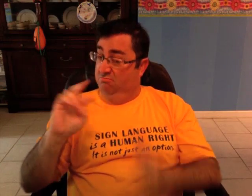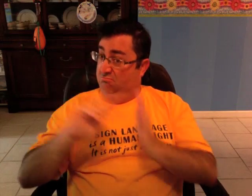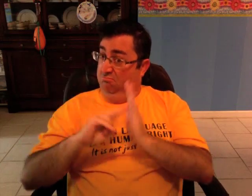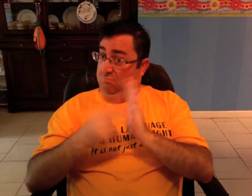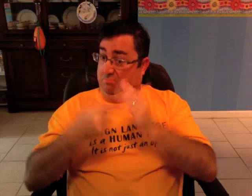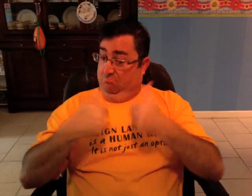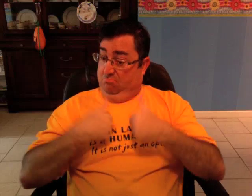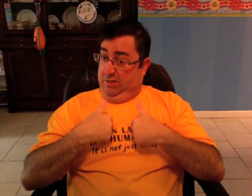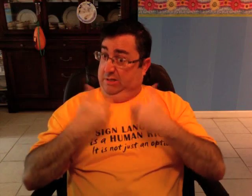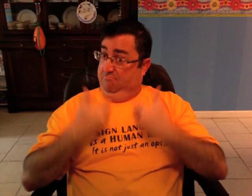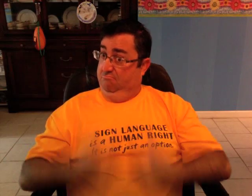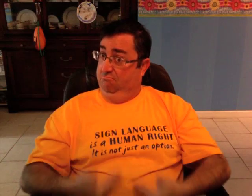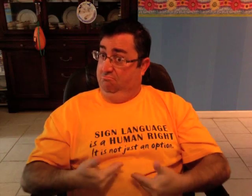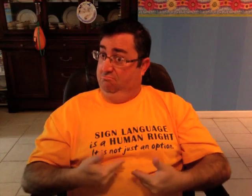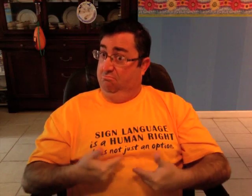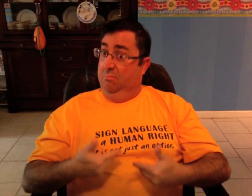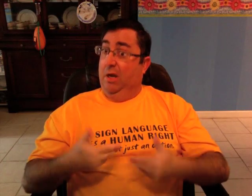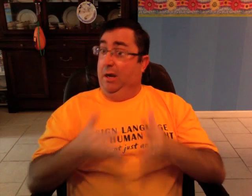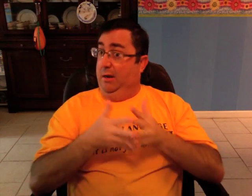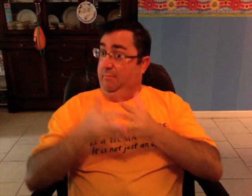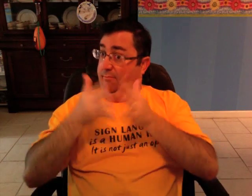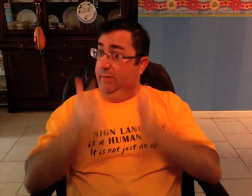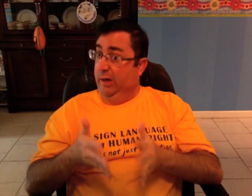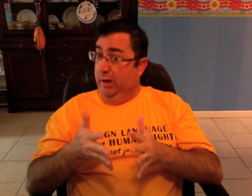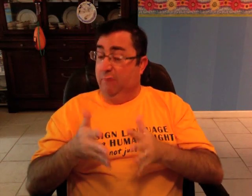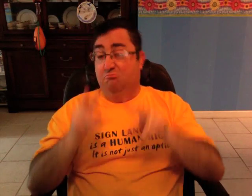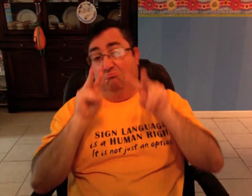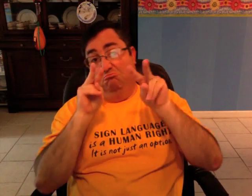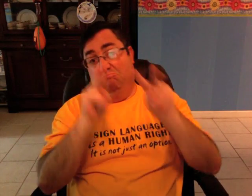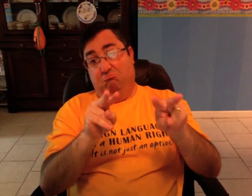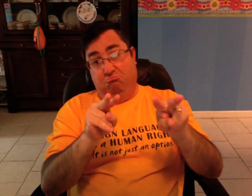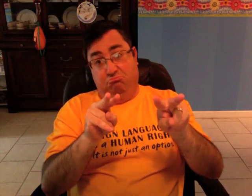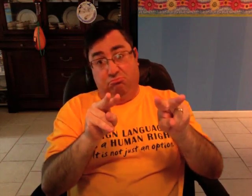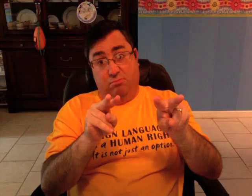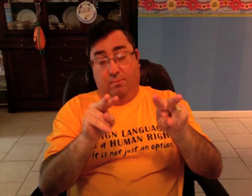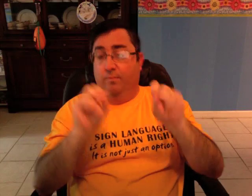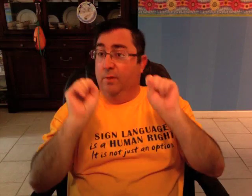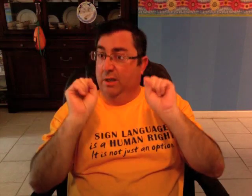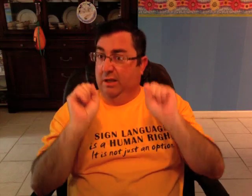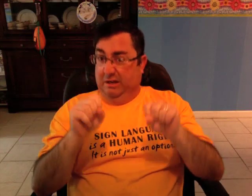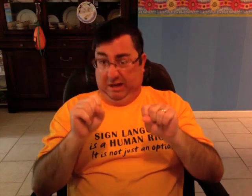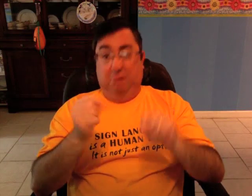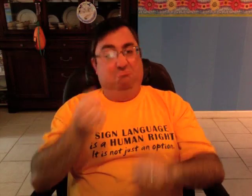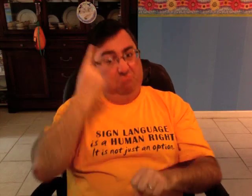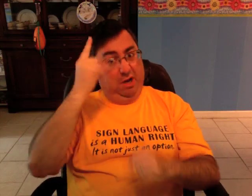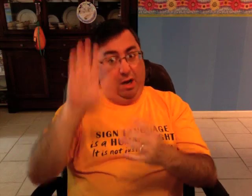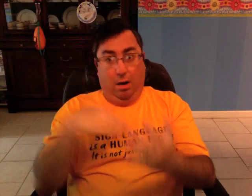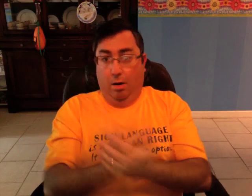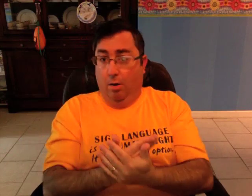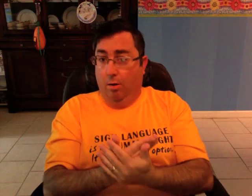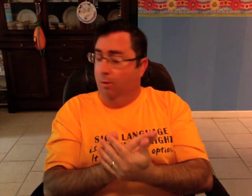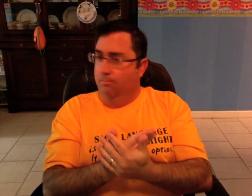then I, as an American, would be able to understand all of it.